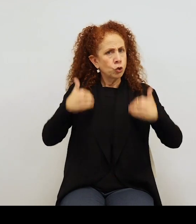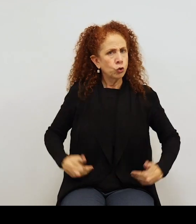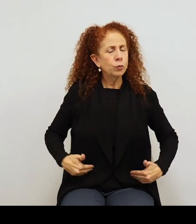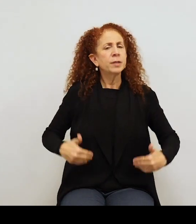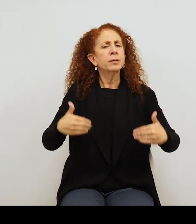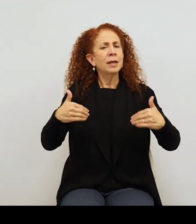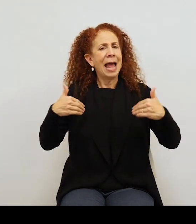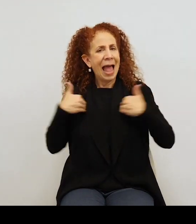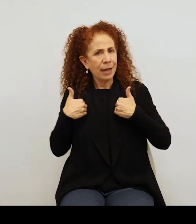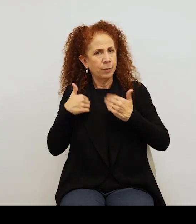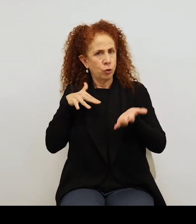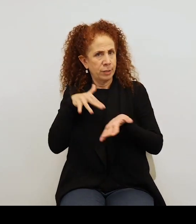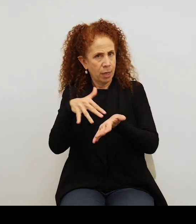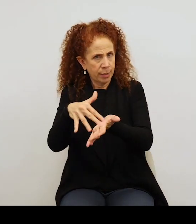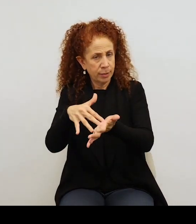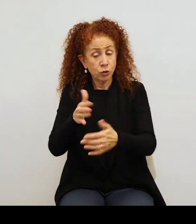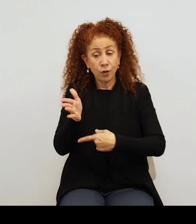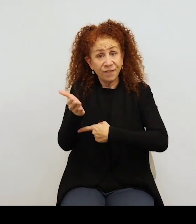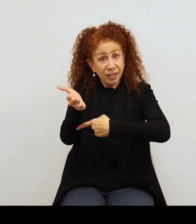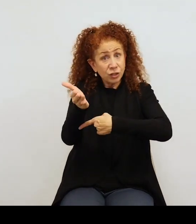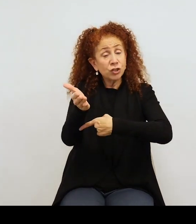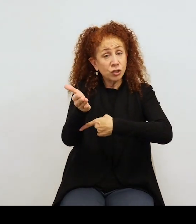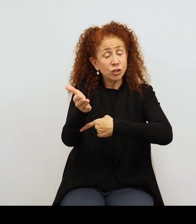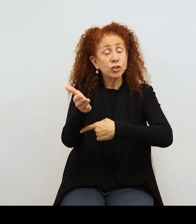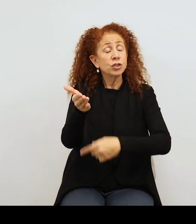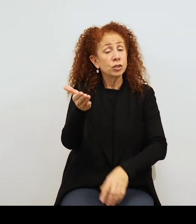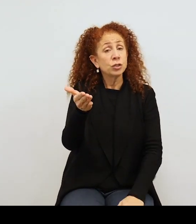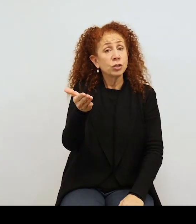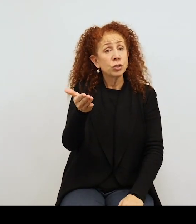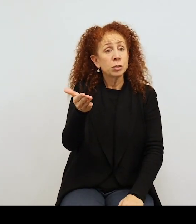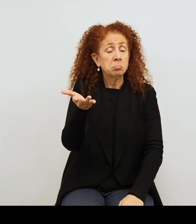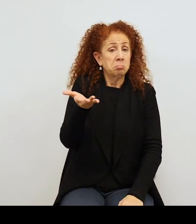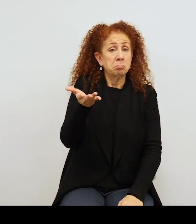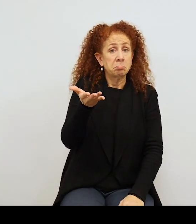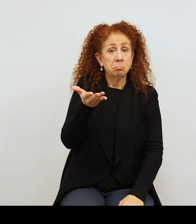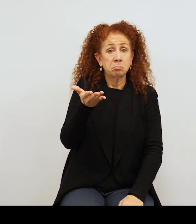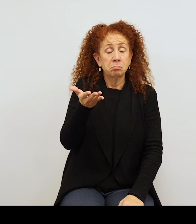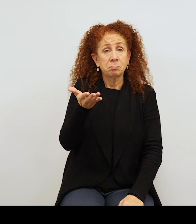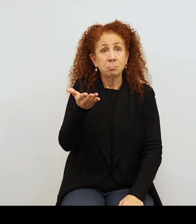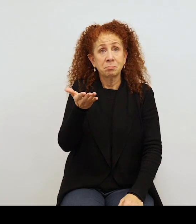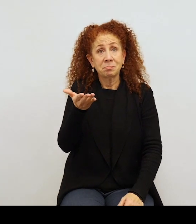because fish-- I mean, I don't know. You might know more about this.